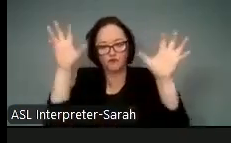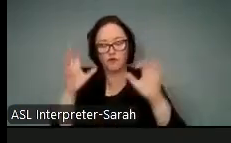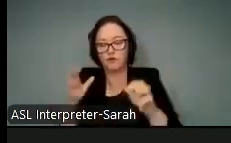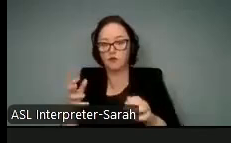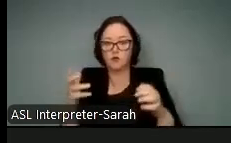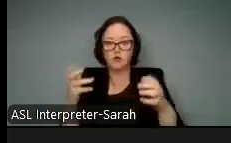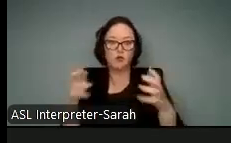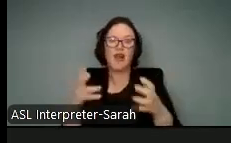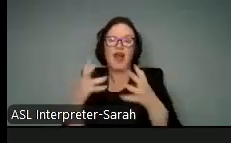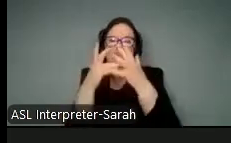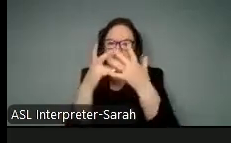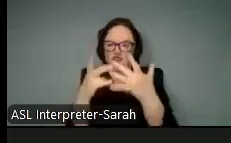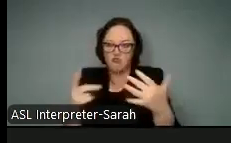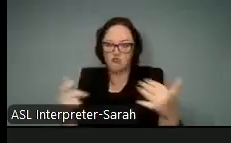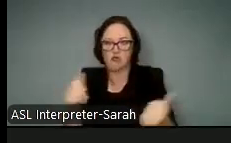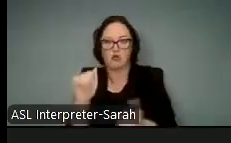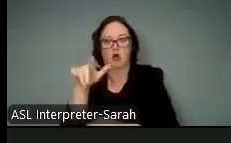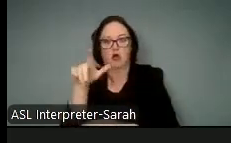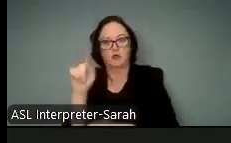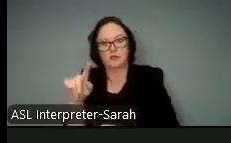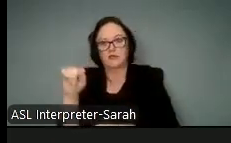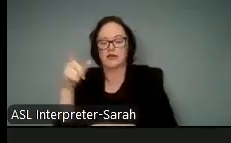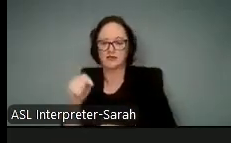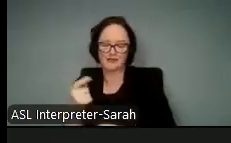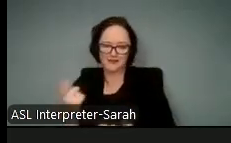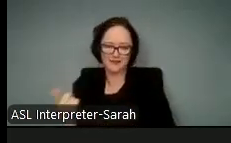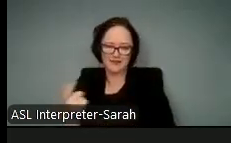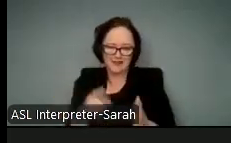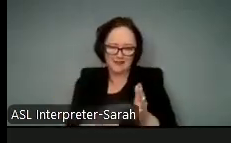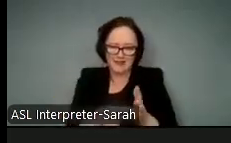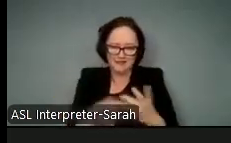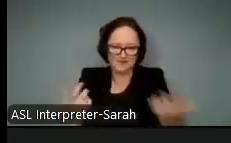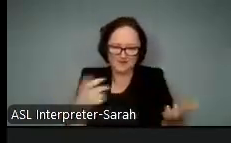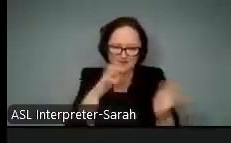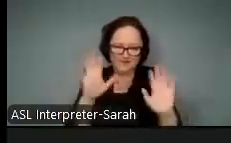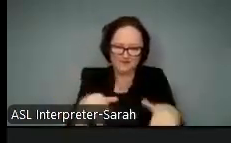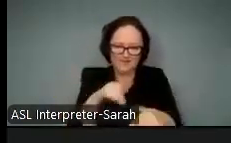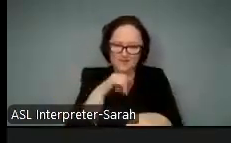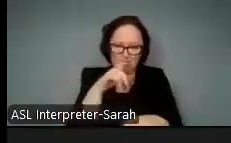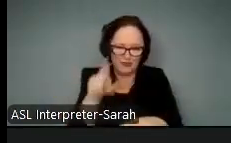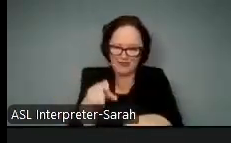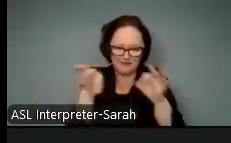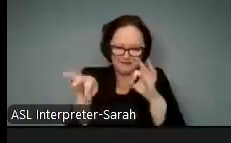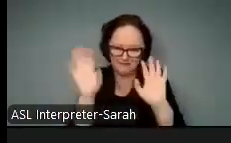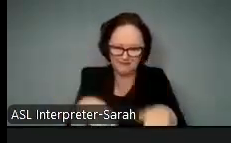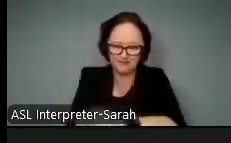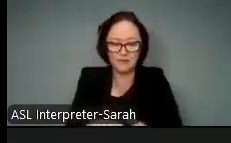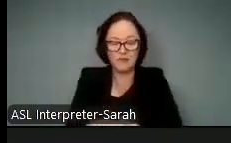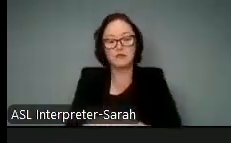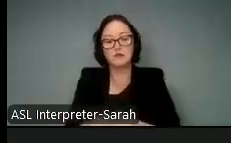because sometimes you just don't need to say something. Images that are purely decorative don't really matter in the context